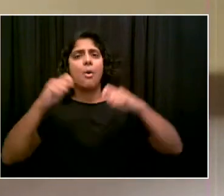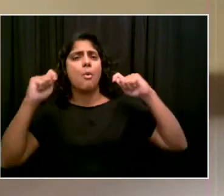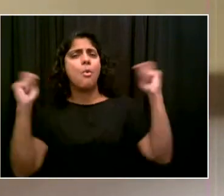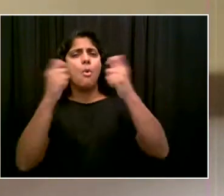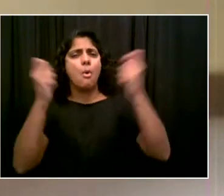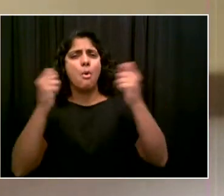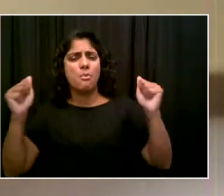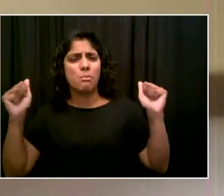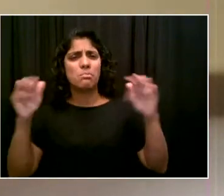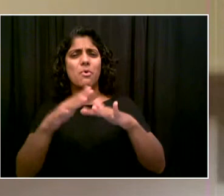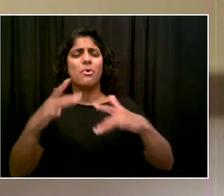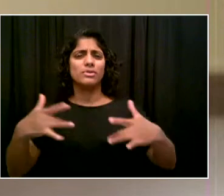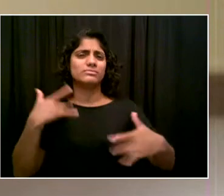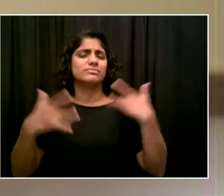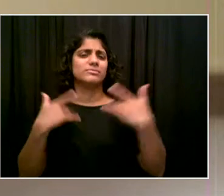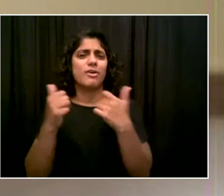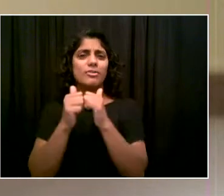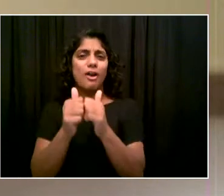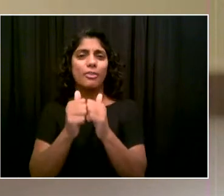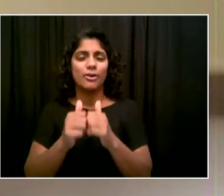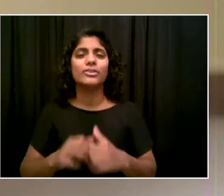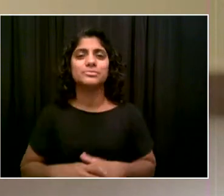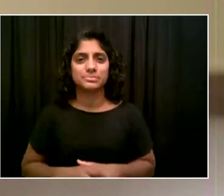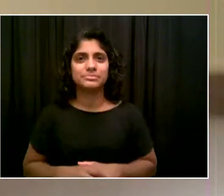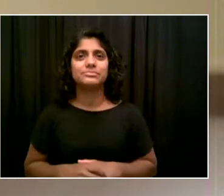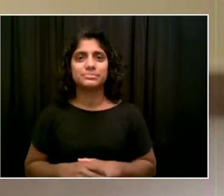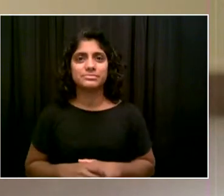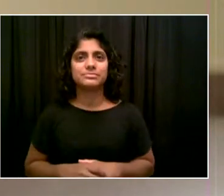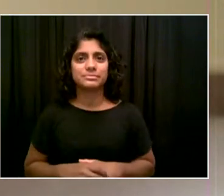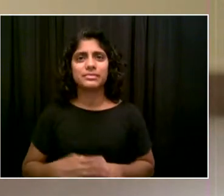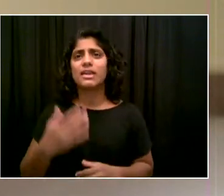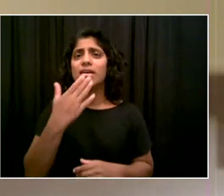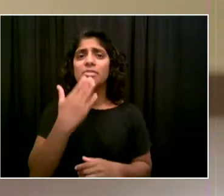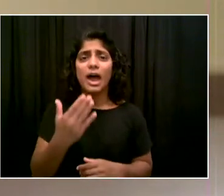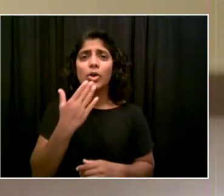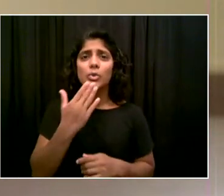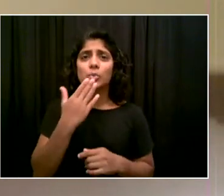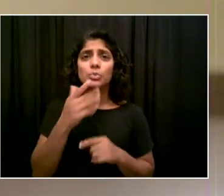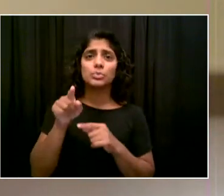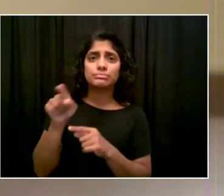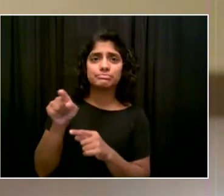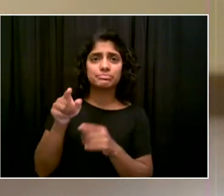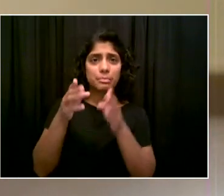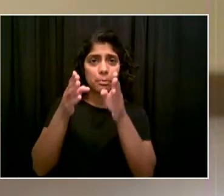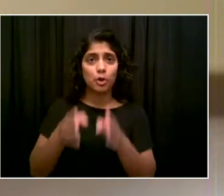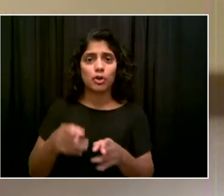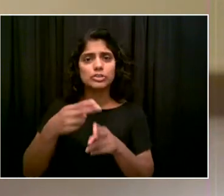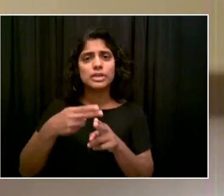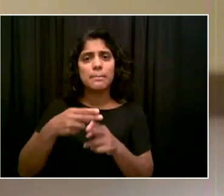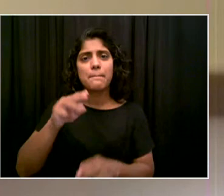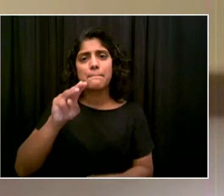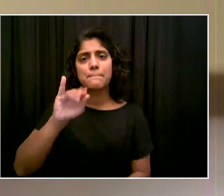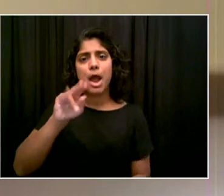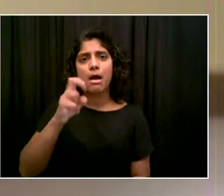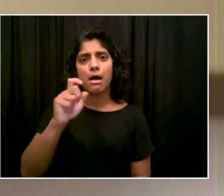ALSO WANT TO